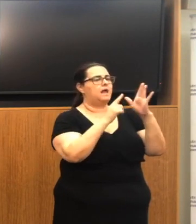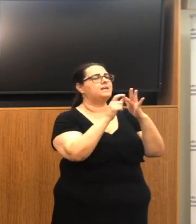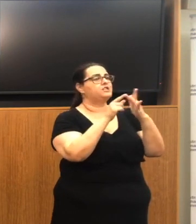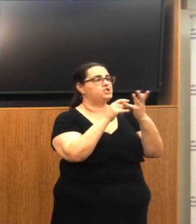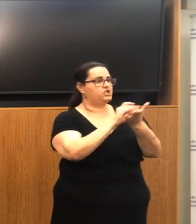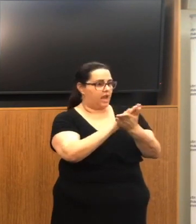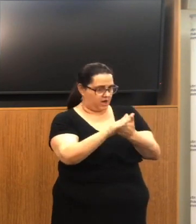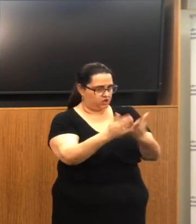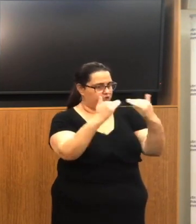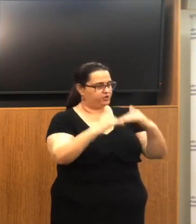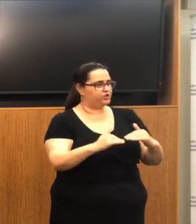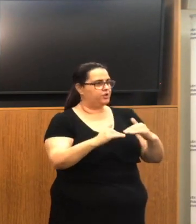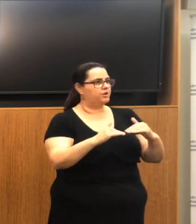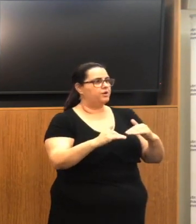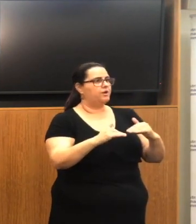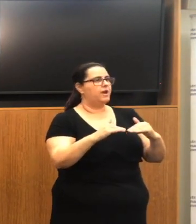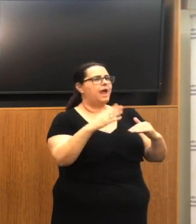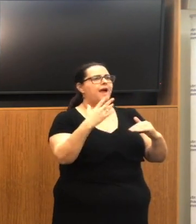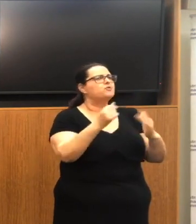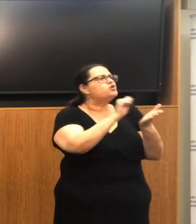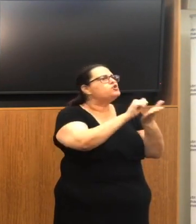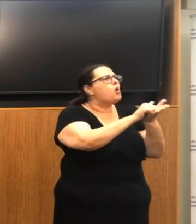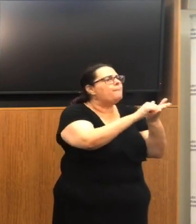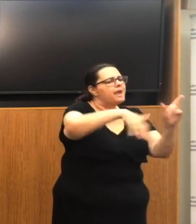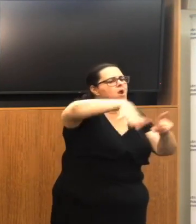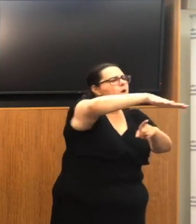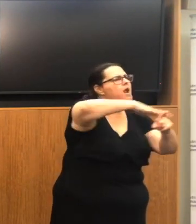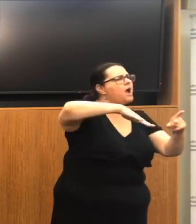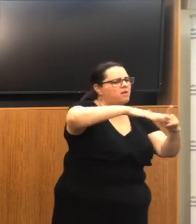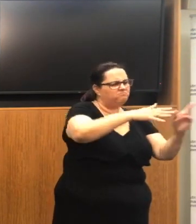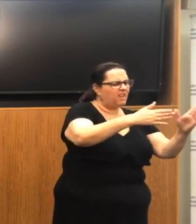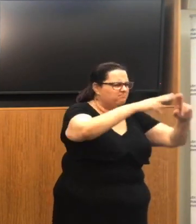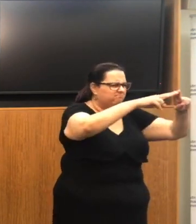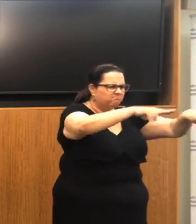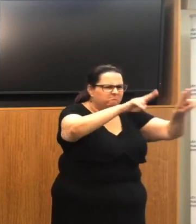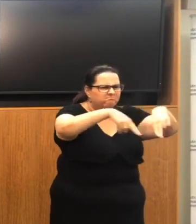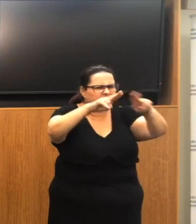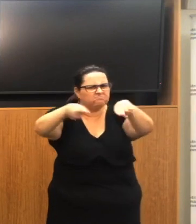in Costoclaviculare where thousands and thousands